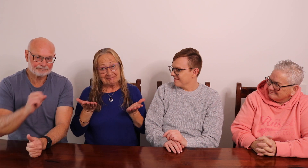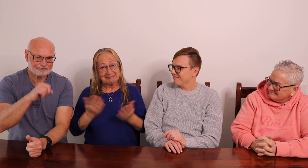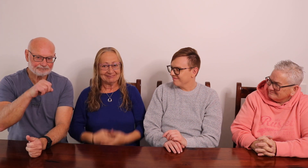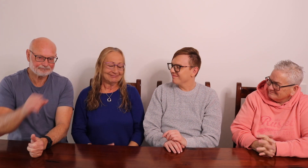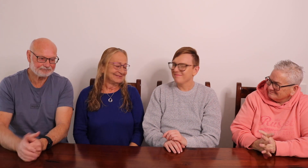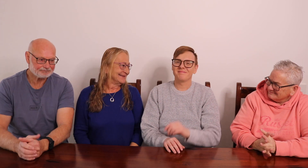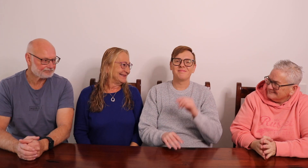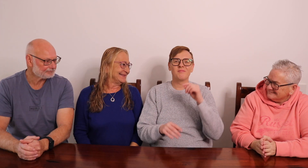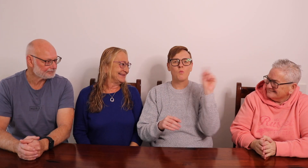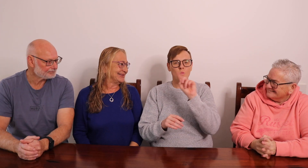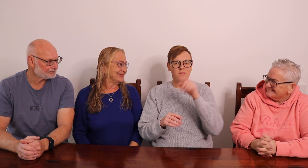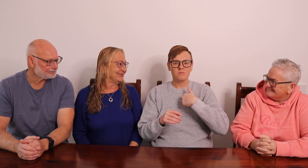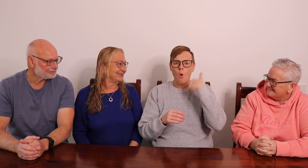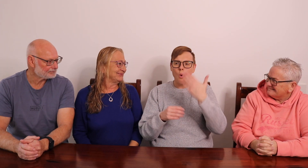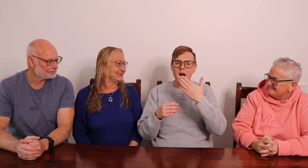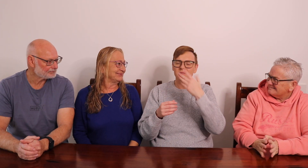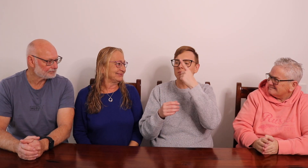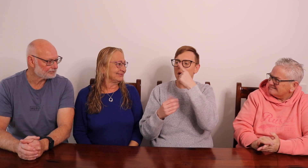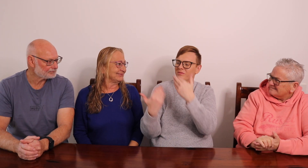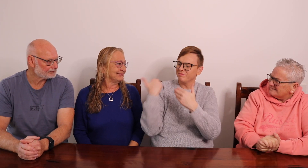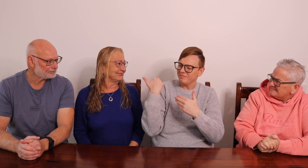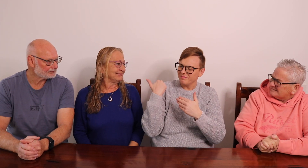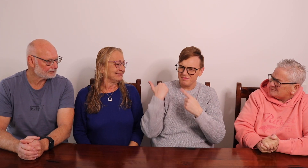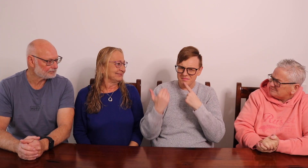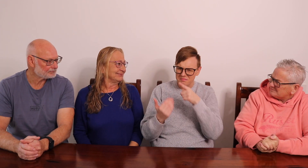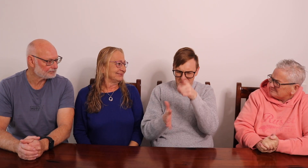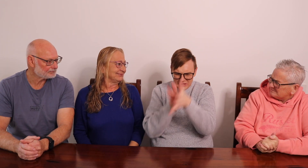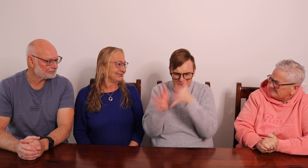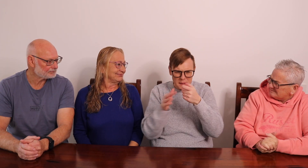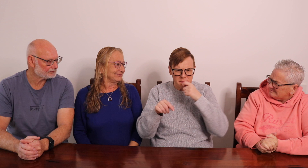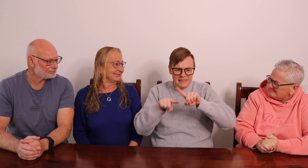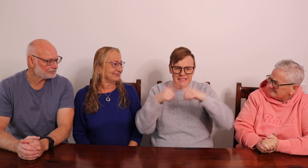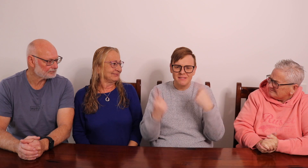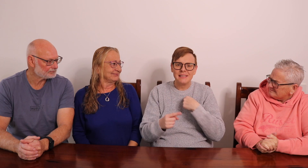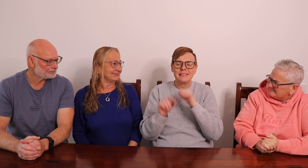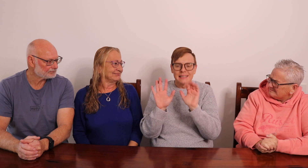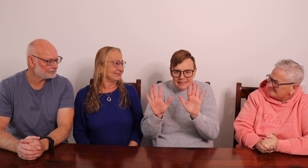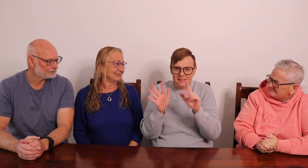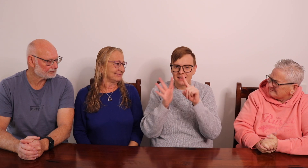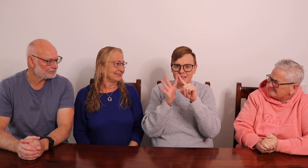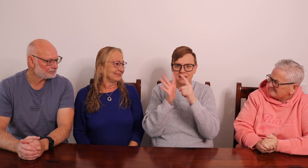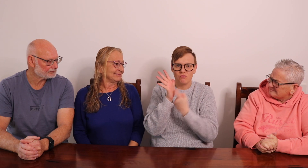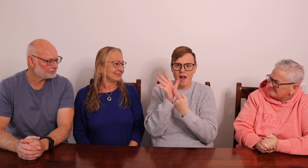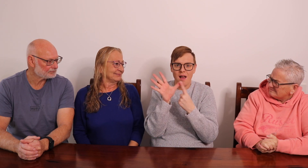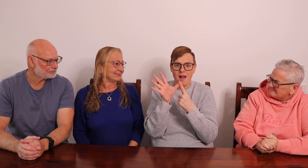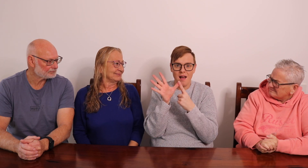D: Often people have told me that my signs are different and I had to remind them that it's an 'era',